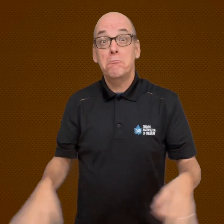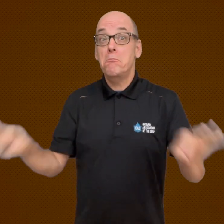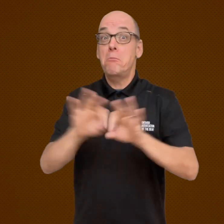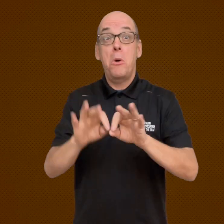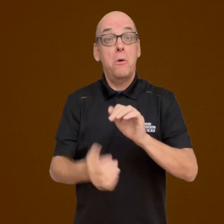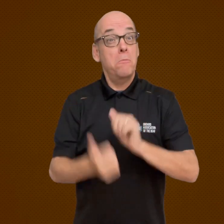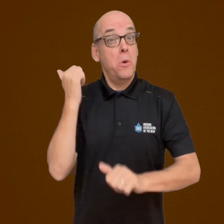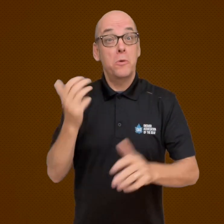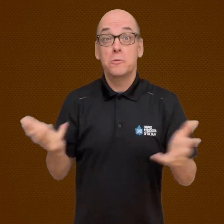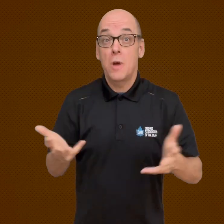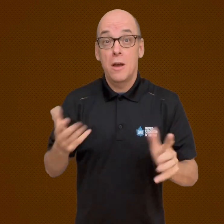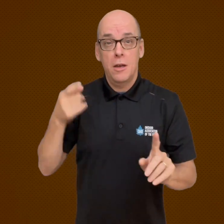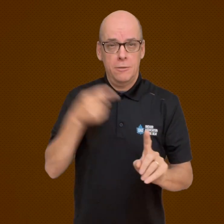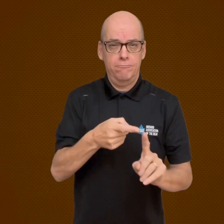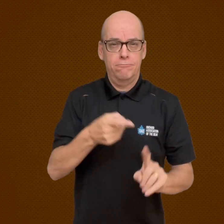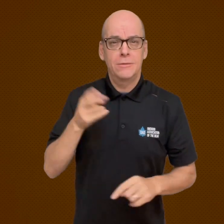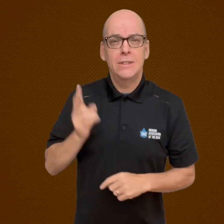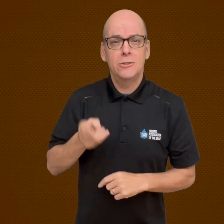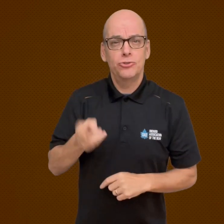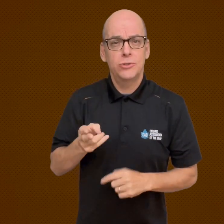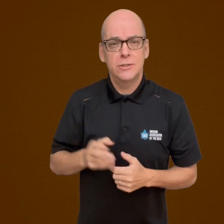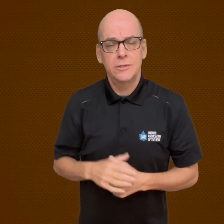Most importantly, learn their history.